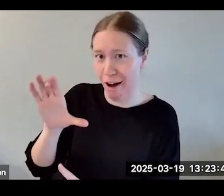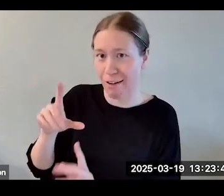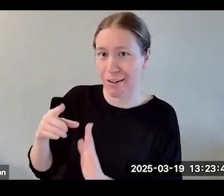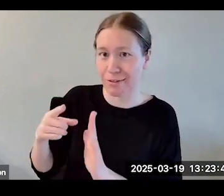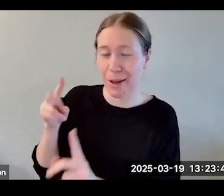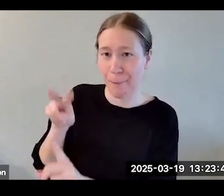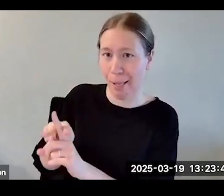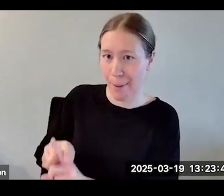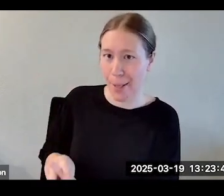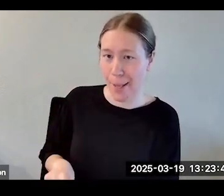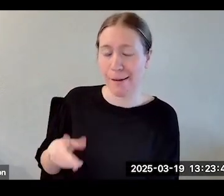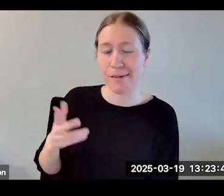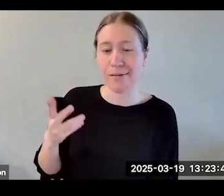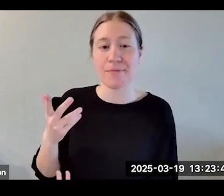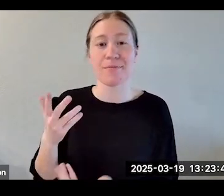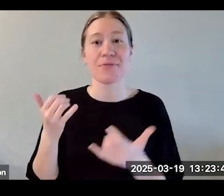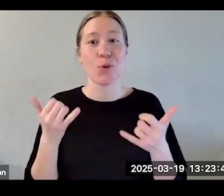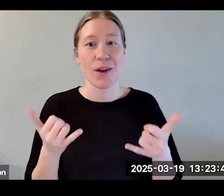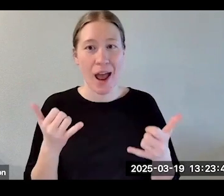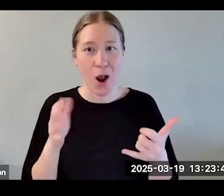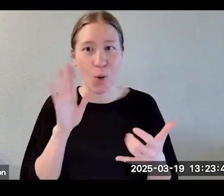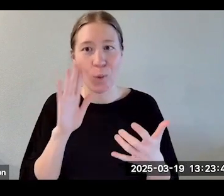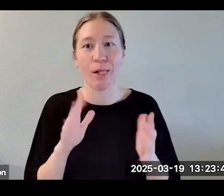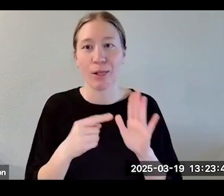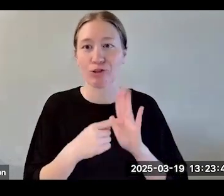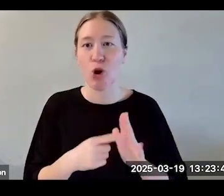So I am actually going to stop screen sharing for a moment